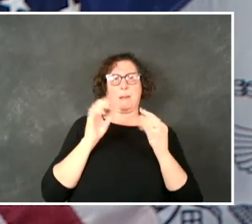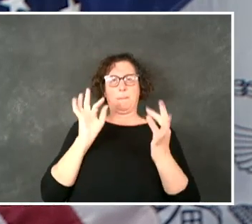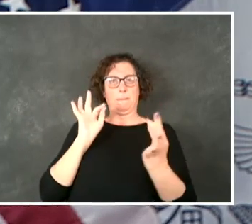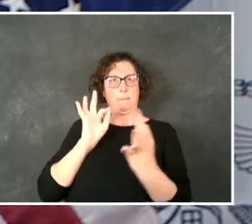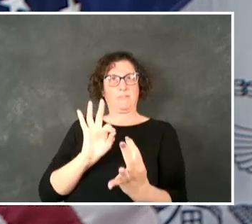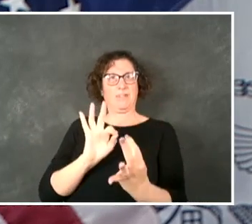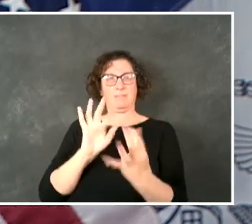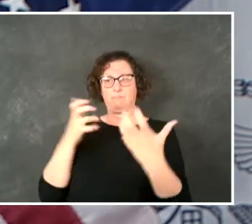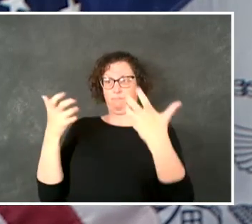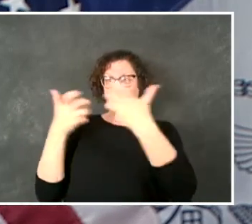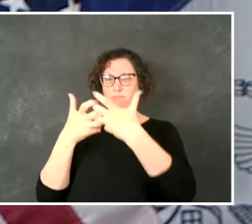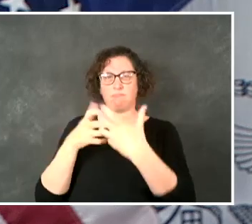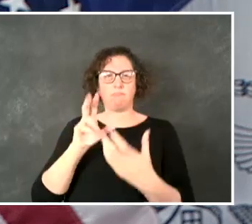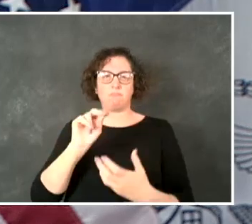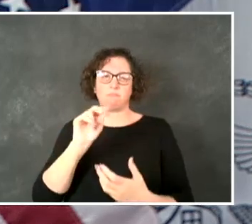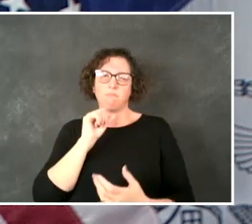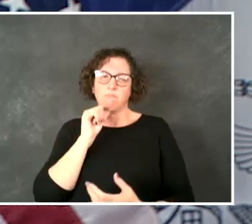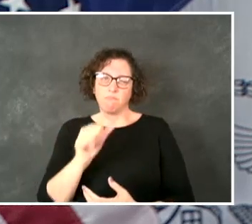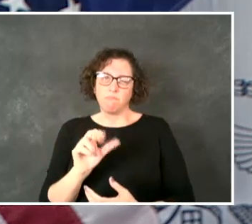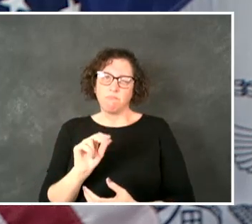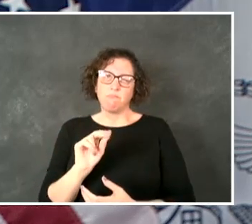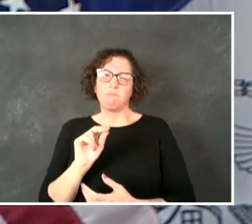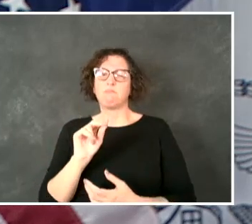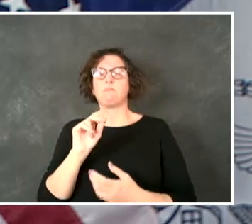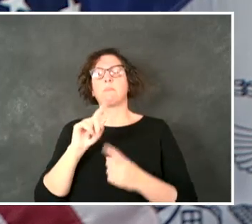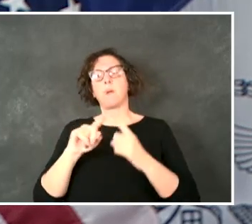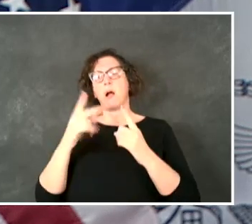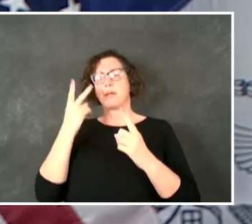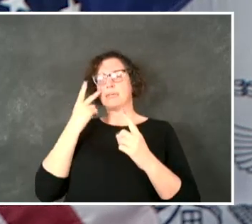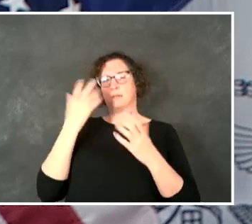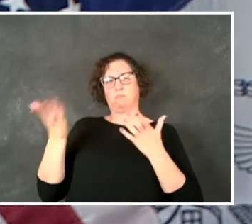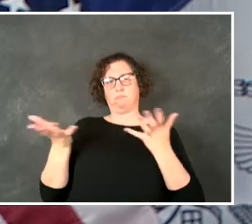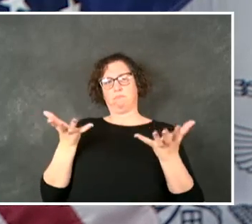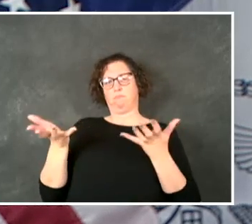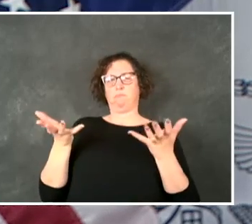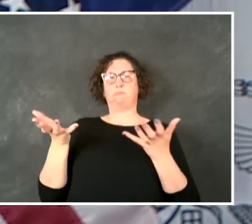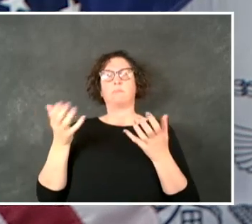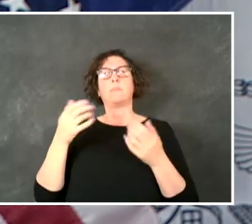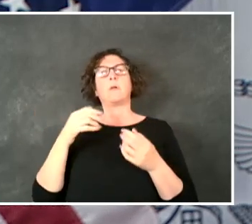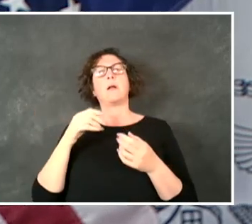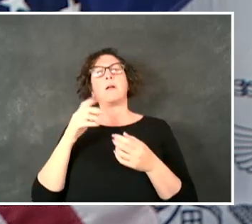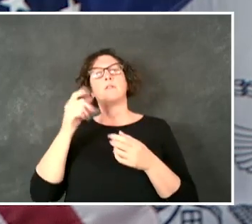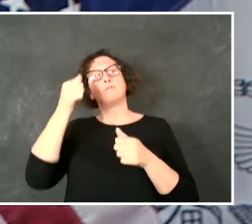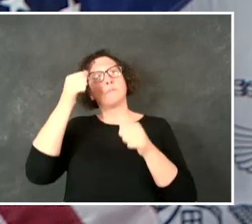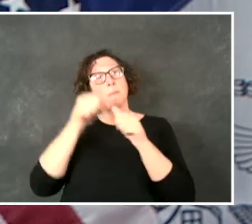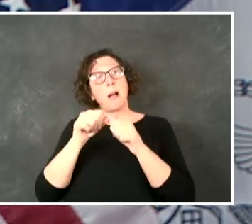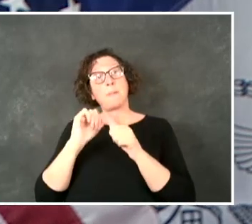NEW YORK CITY NDA WHAT IT WOULD TAKE HERE. THERE IS AN